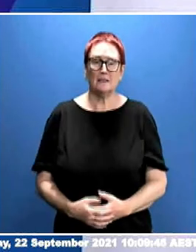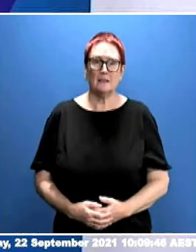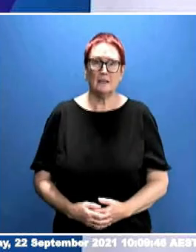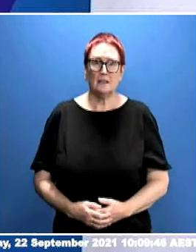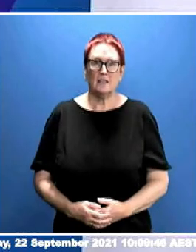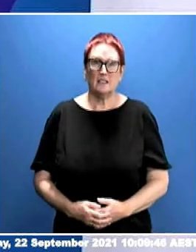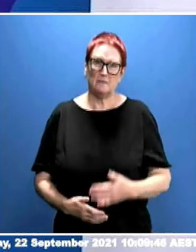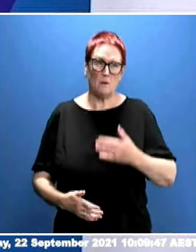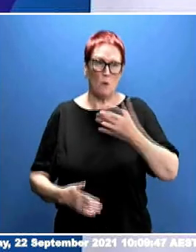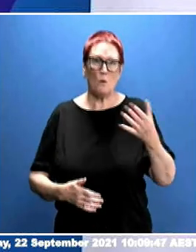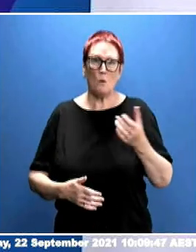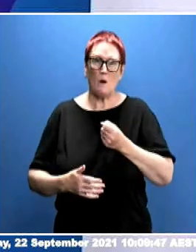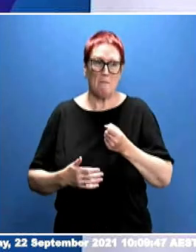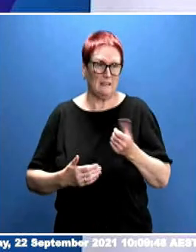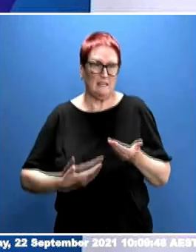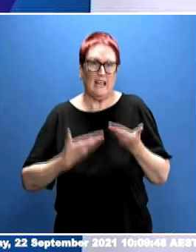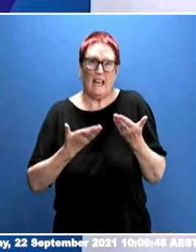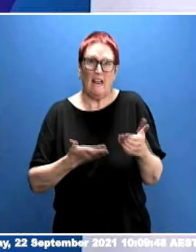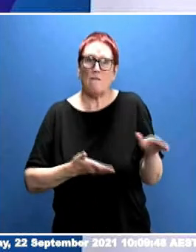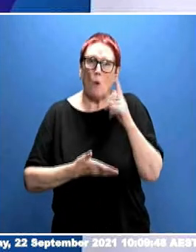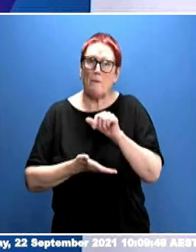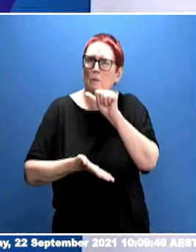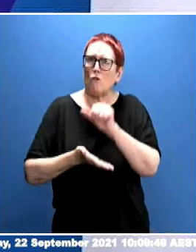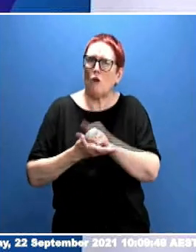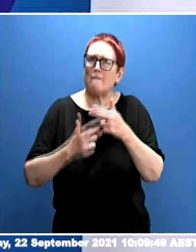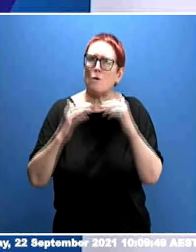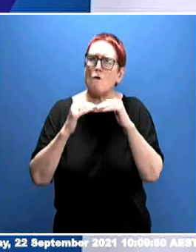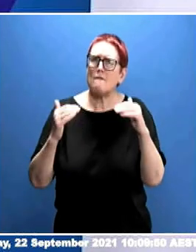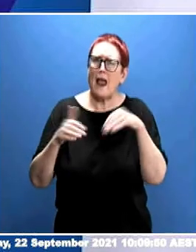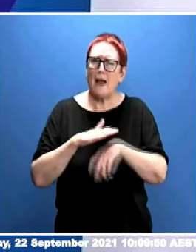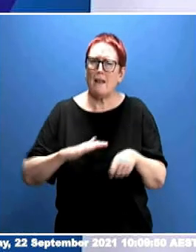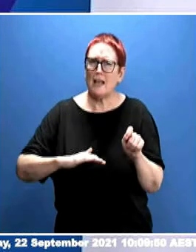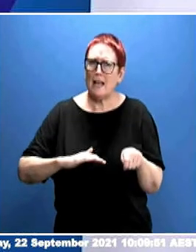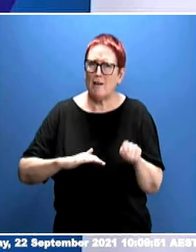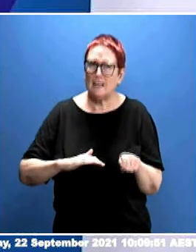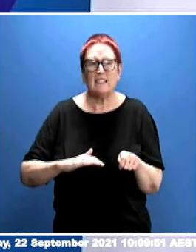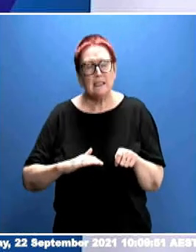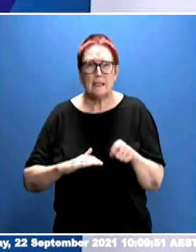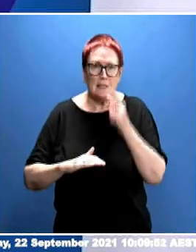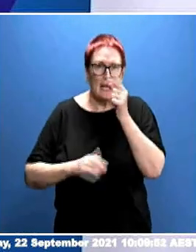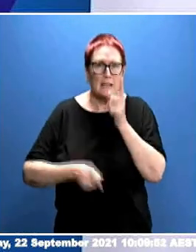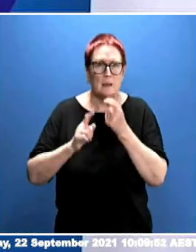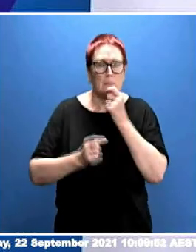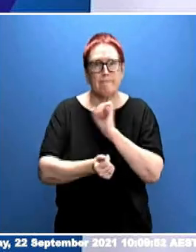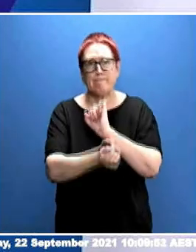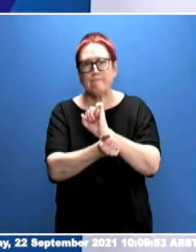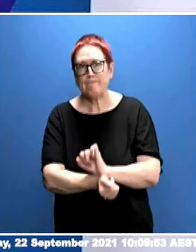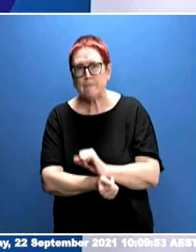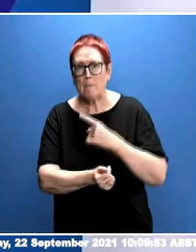parties' entitlement to procedural fairness and that therefore creates a limitation on what we're able to do with the evidence that we are receiving.